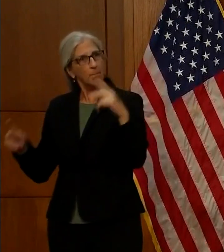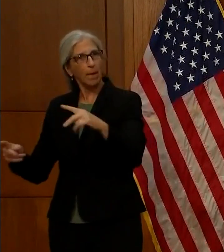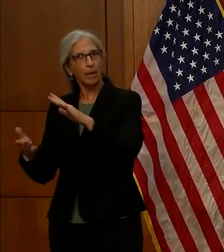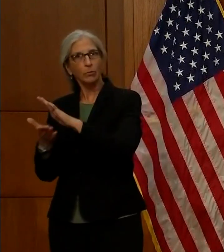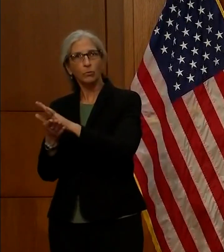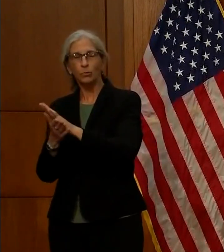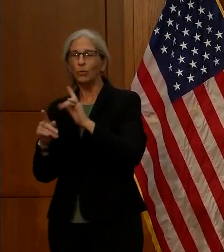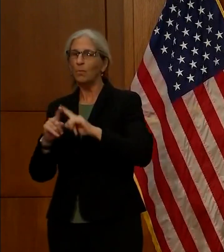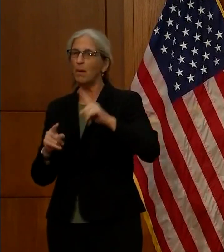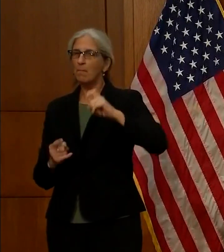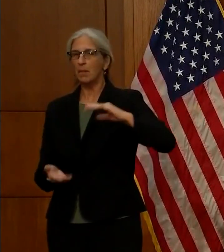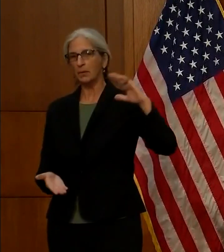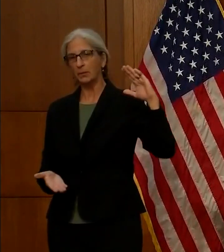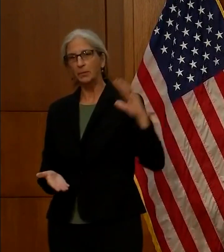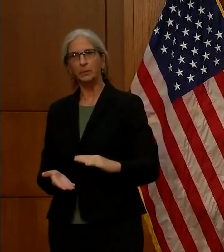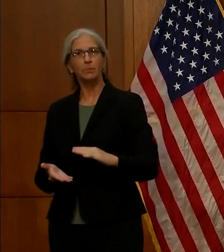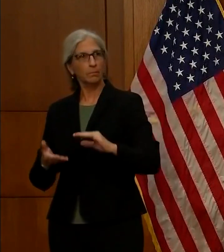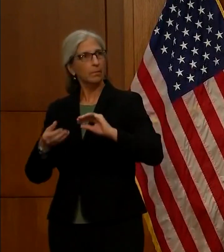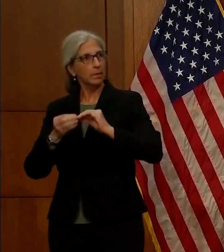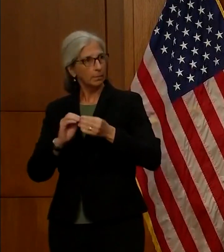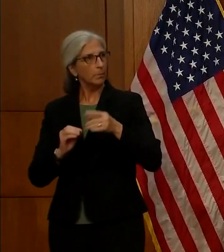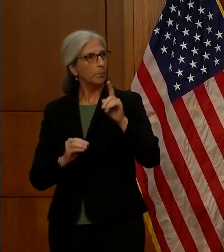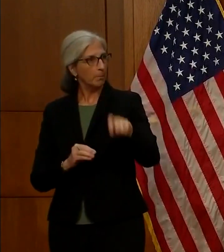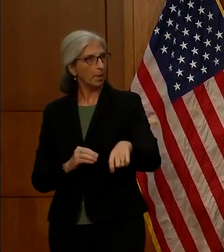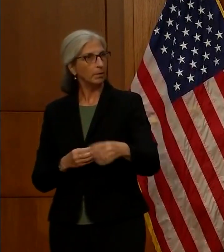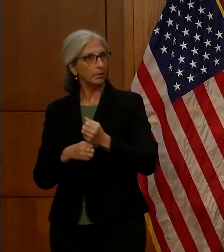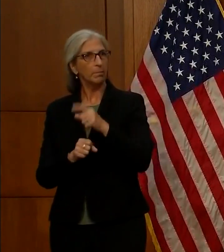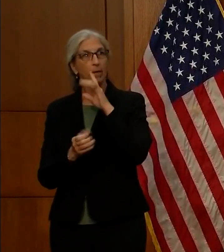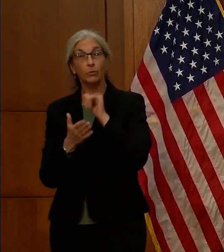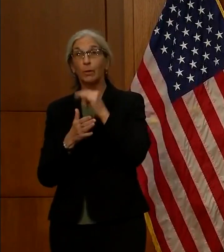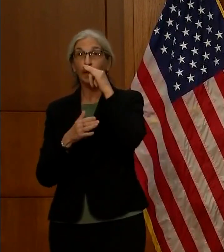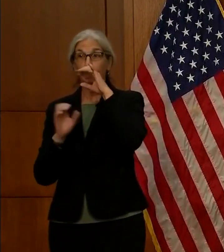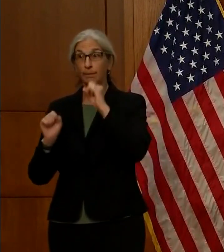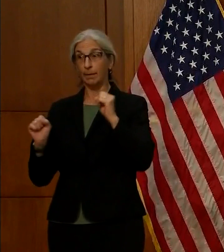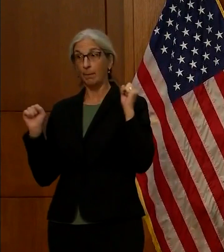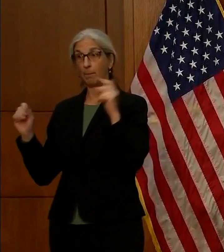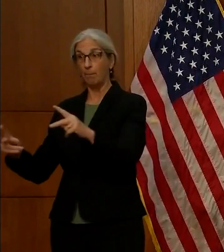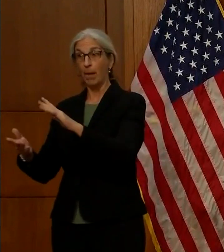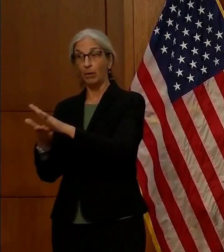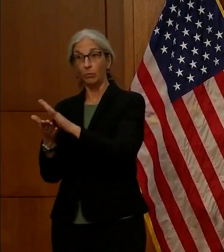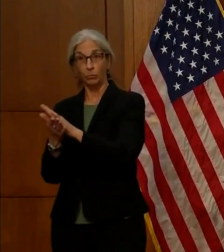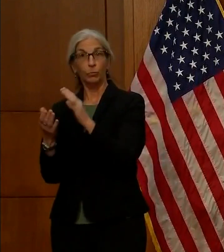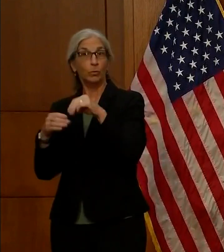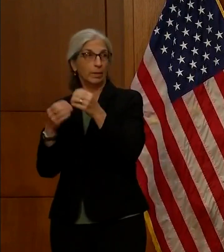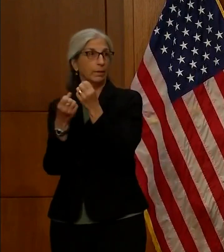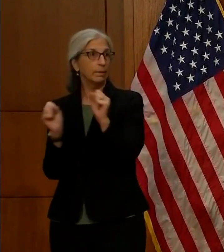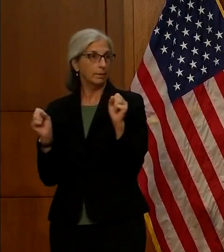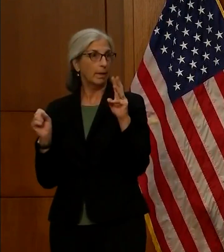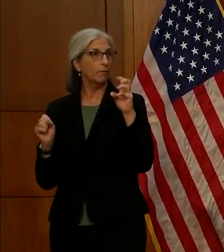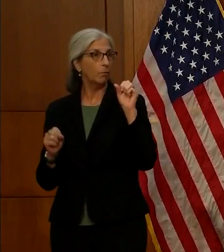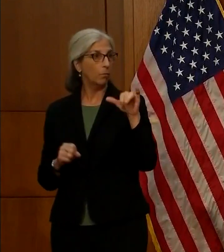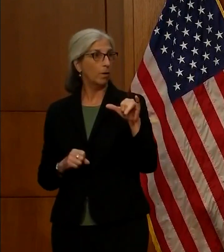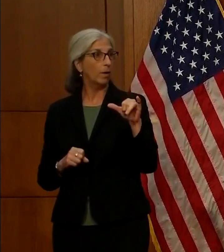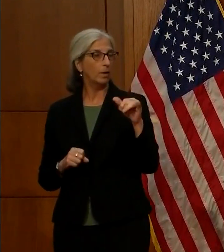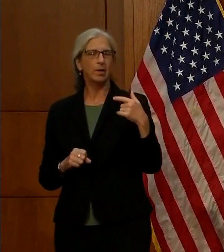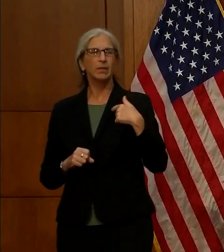WE WANT TO GET OUR CHILDREN BACK IN SCHOOL BUT WE NEED TO GETTHOSE NUMBERS DOWN IN THE COMMUNITIES IN IN ORDER TO BE